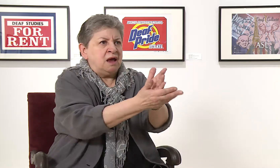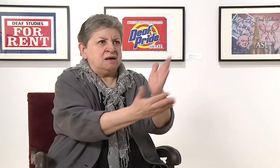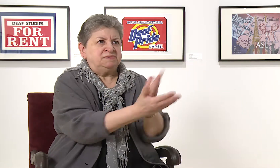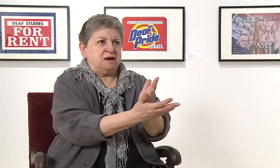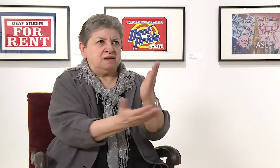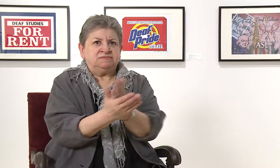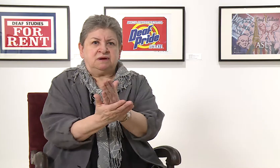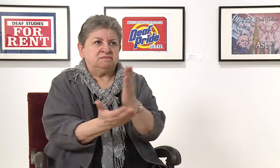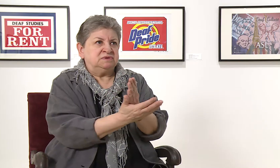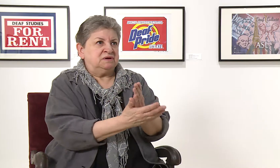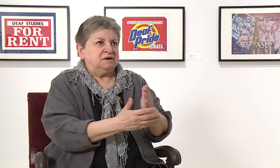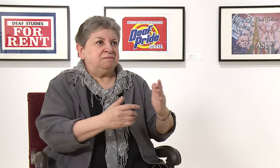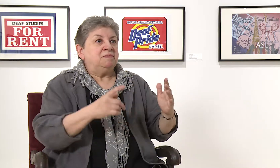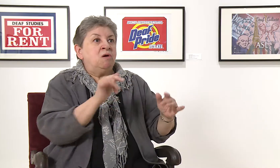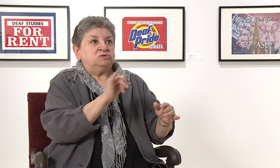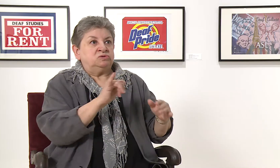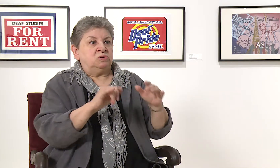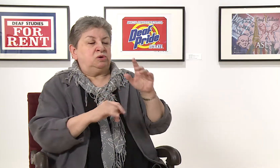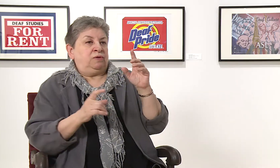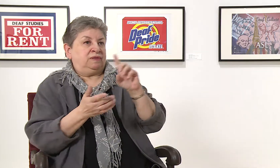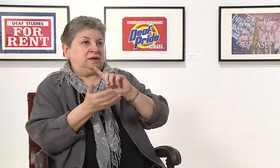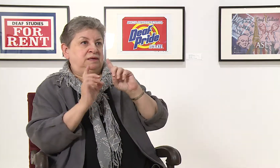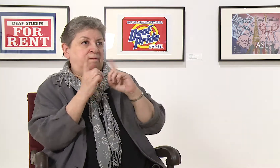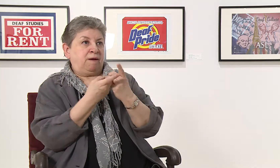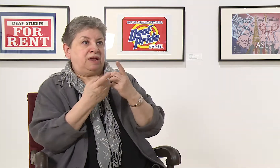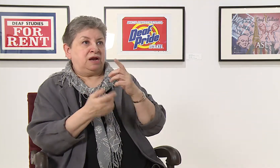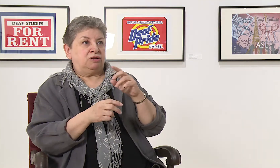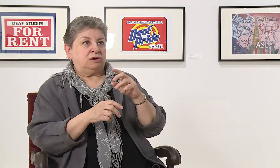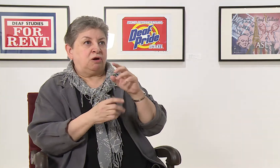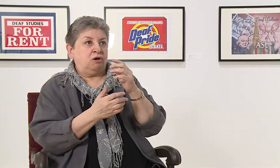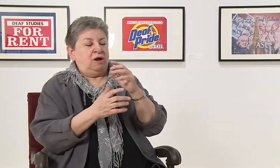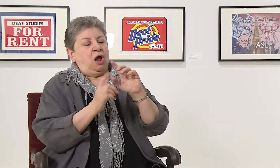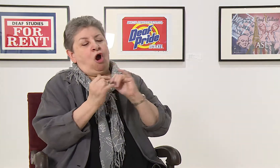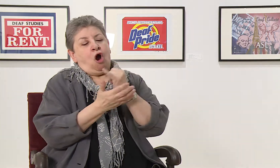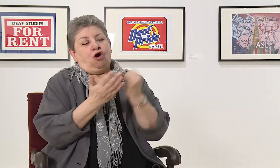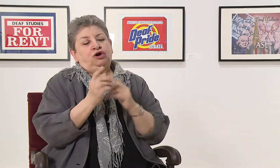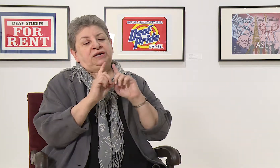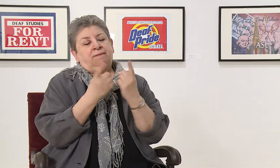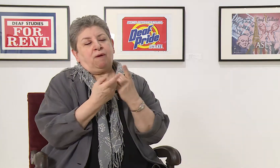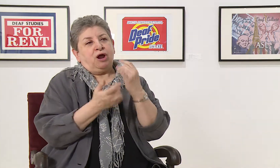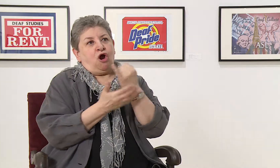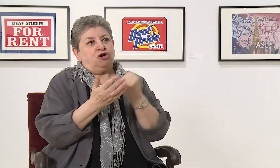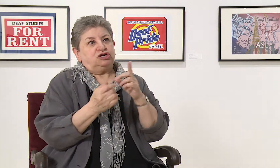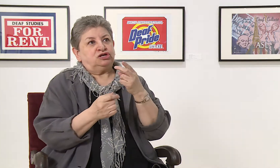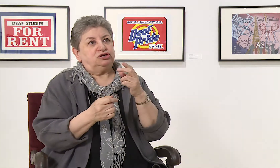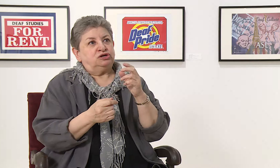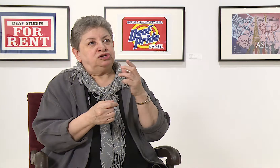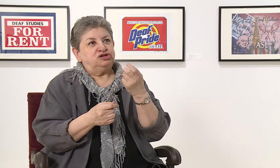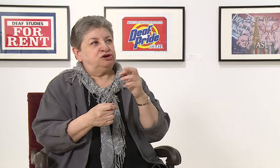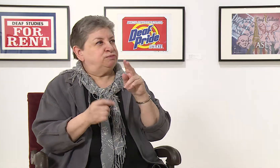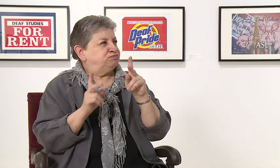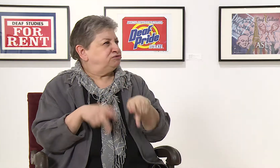and when we showed them to her, she was absolutely shocked. She put a stop to it right away.